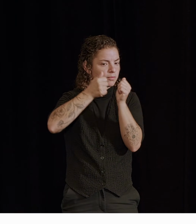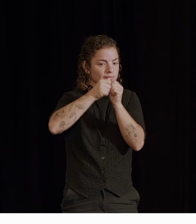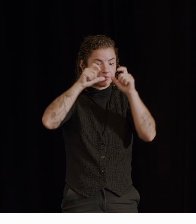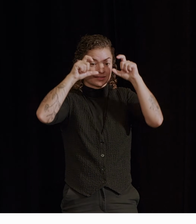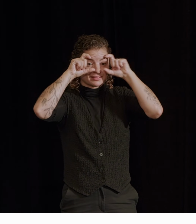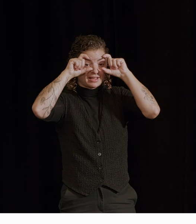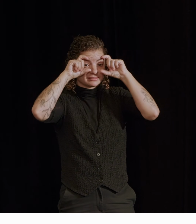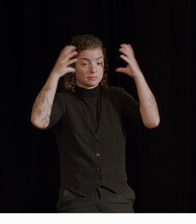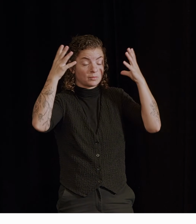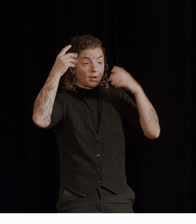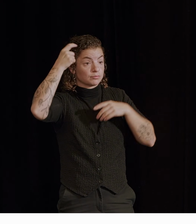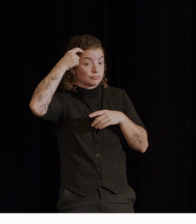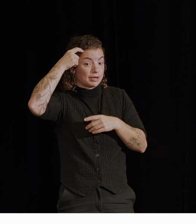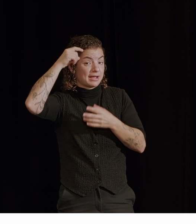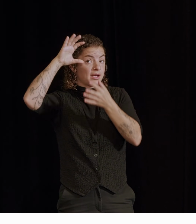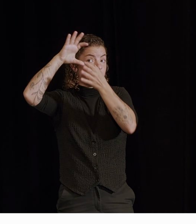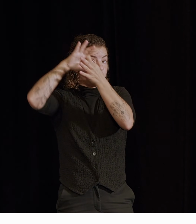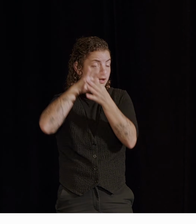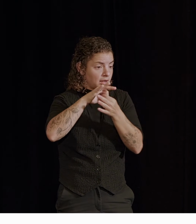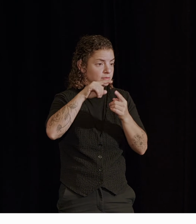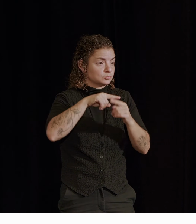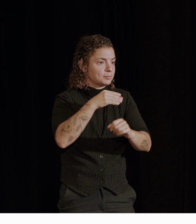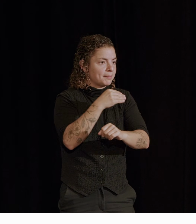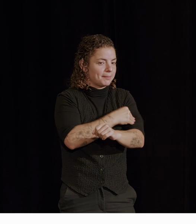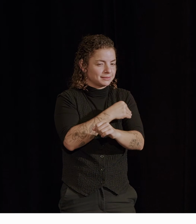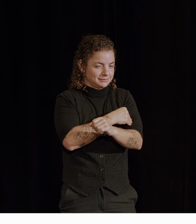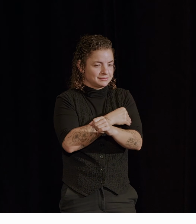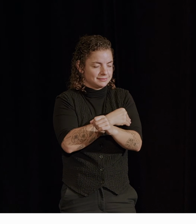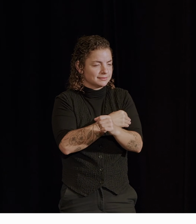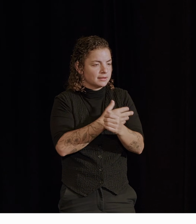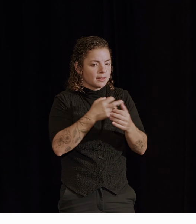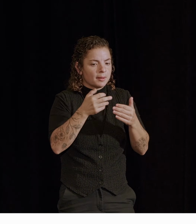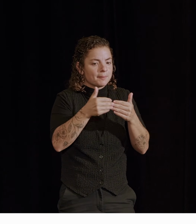even before your fingers visibly move. Those signals are present.